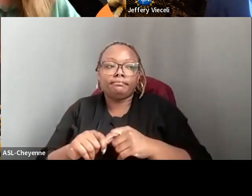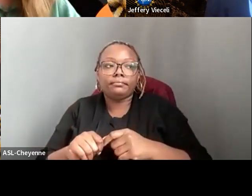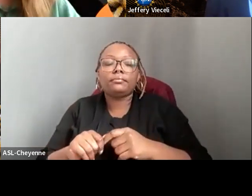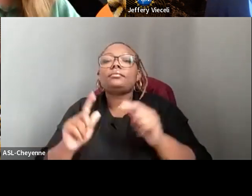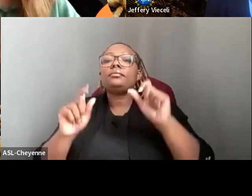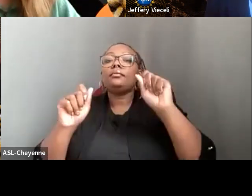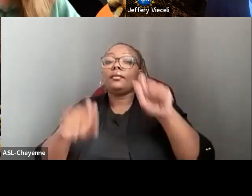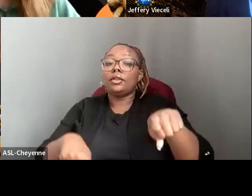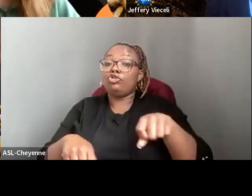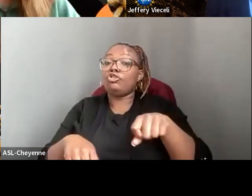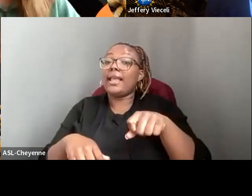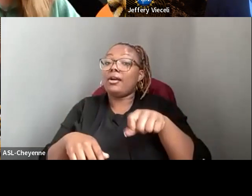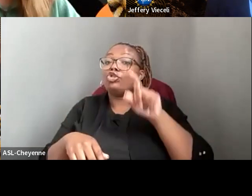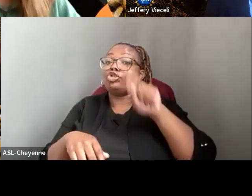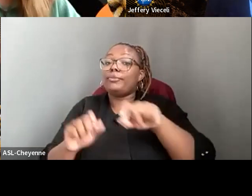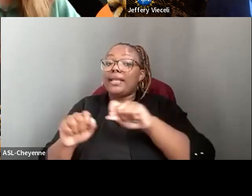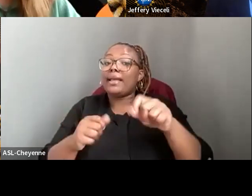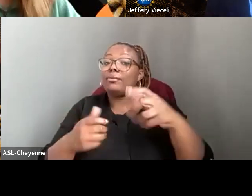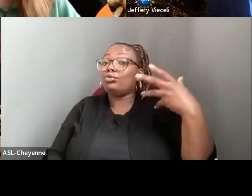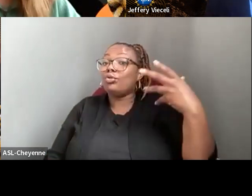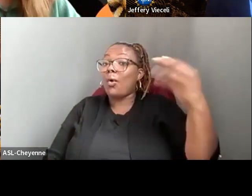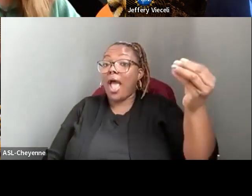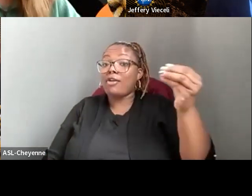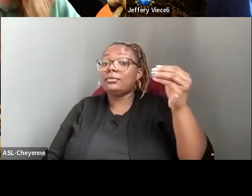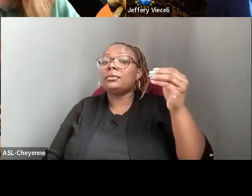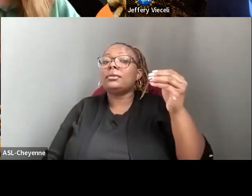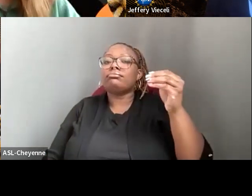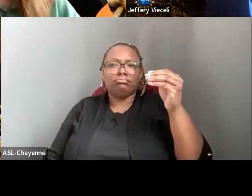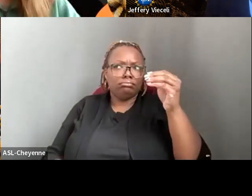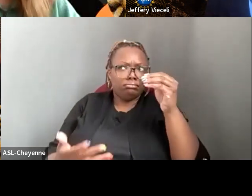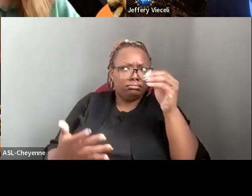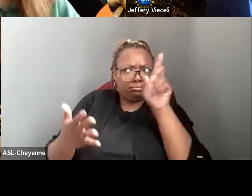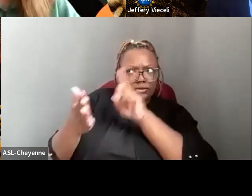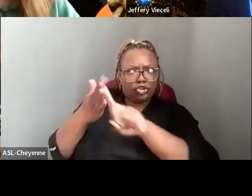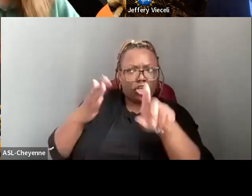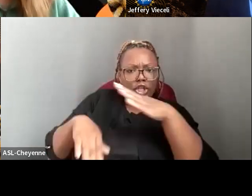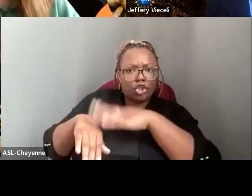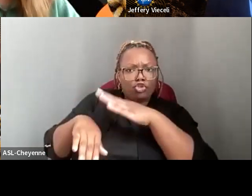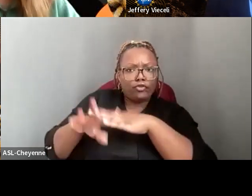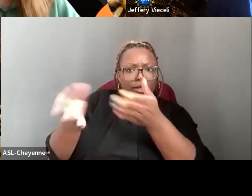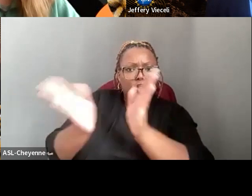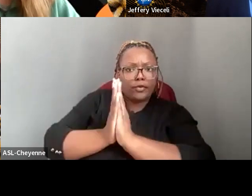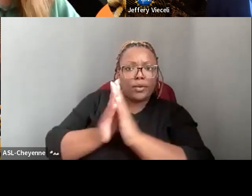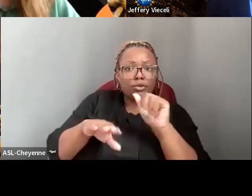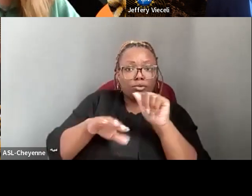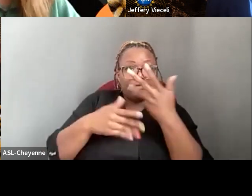You can or should be able to go out and at least check the notification and request when you submit the transfer.